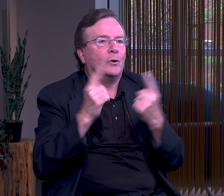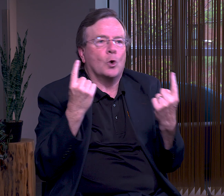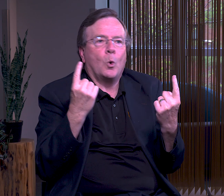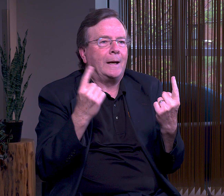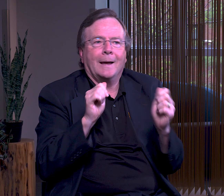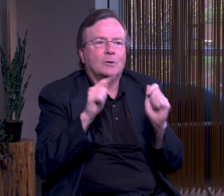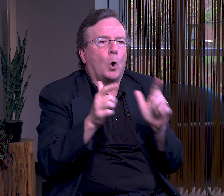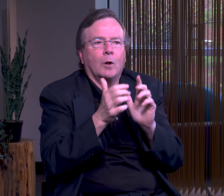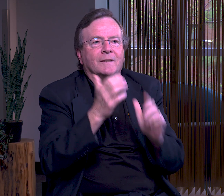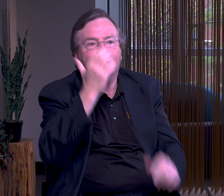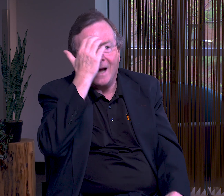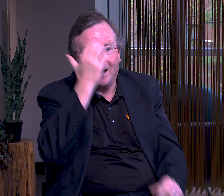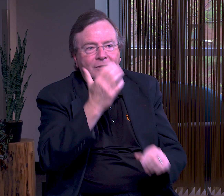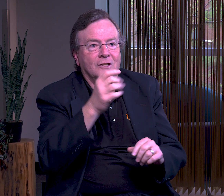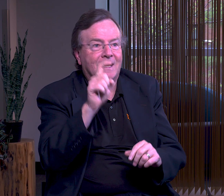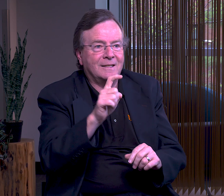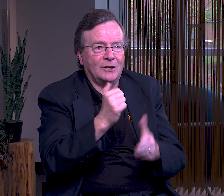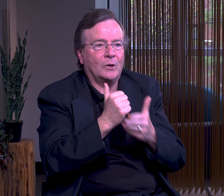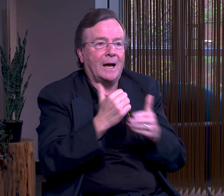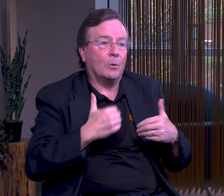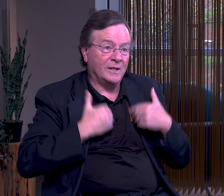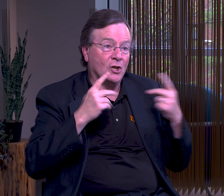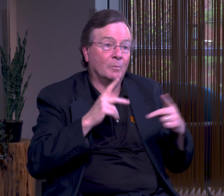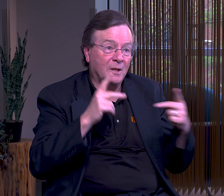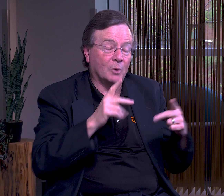No one has all of the knowledge necessary to help these young people.